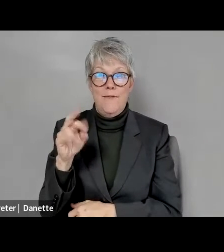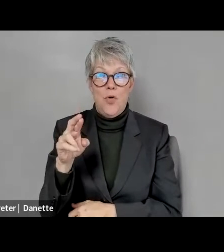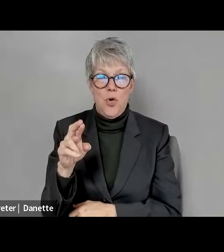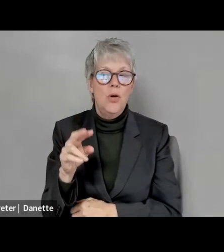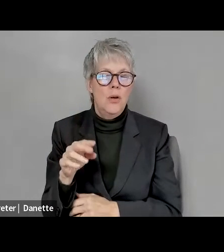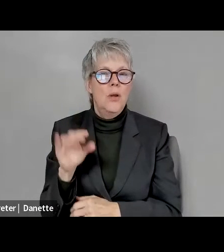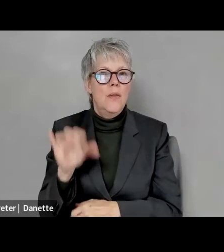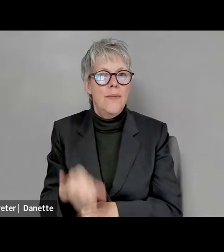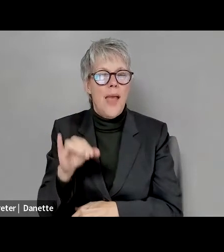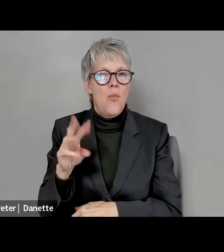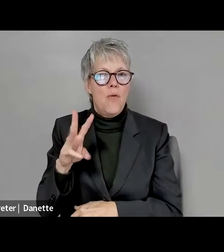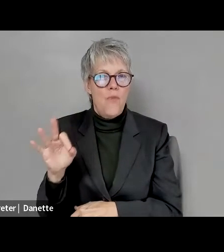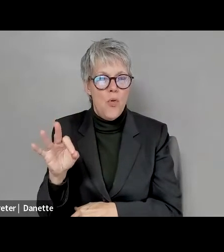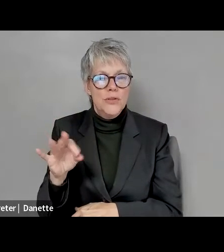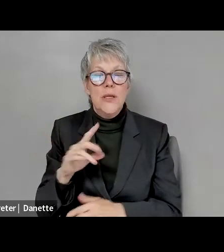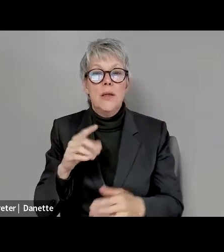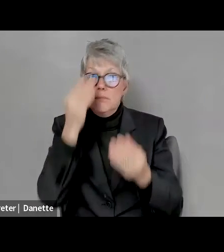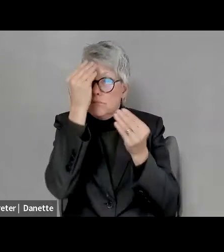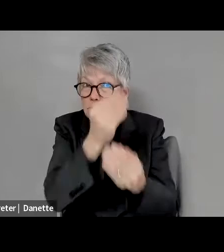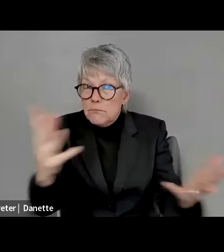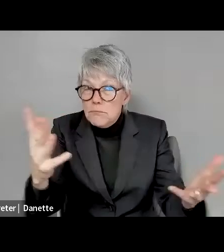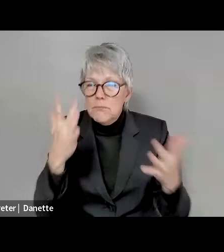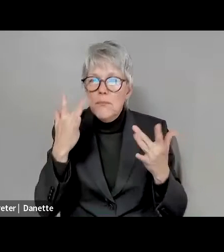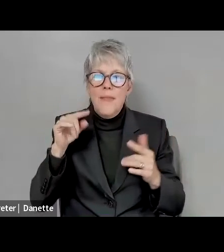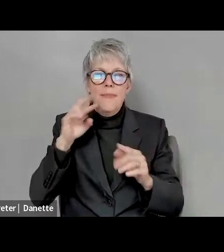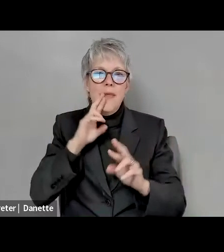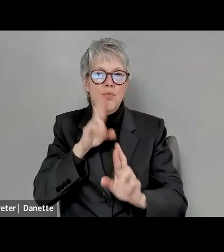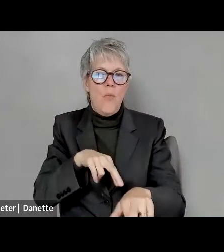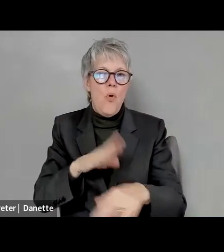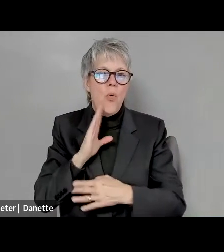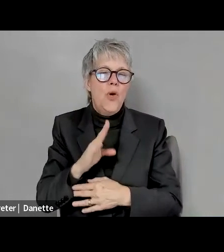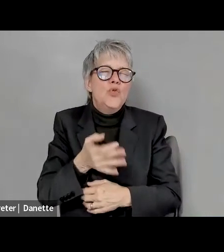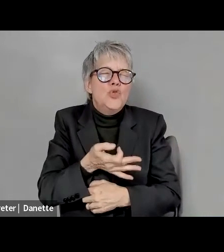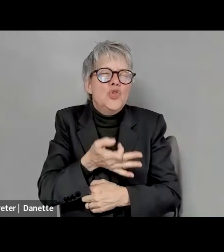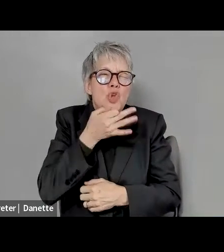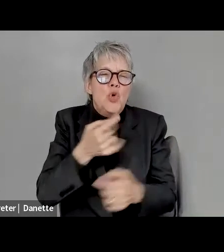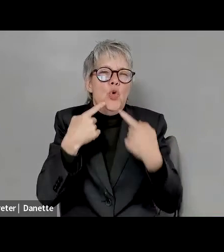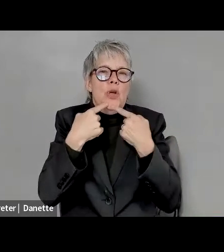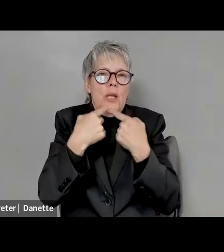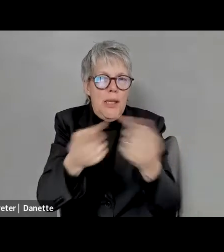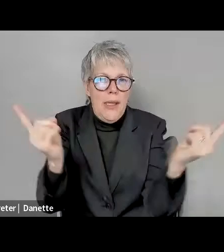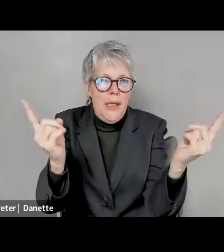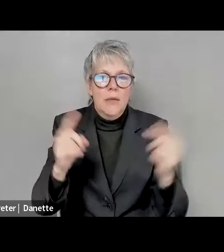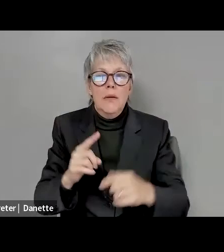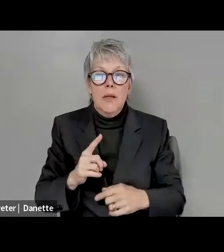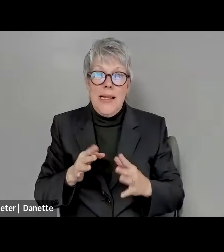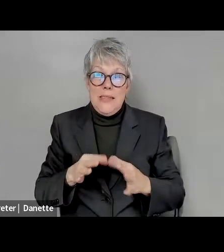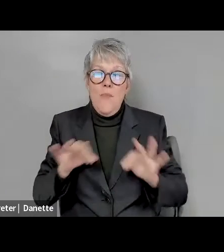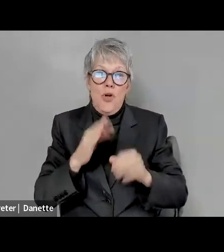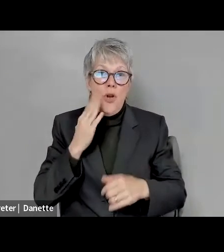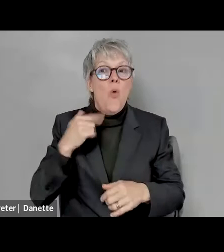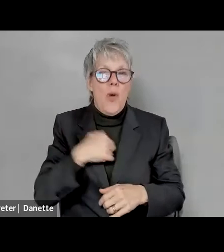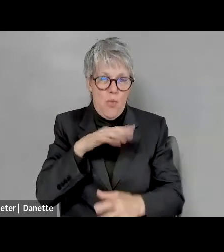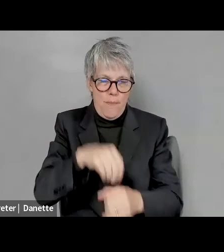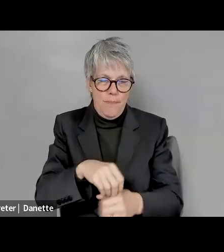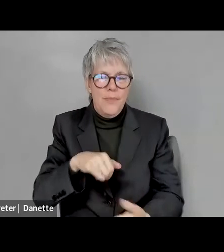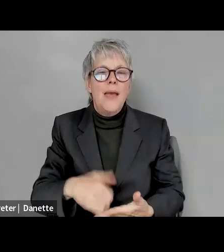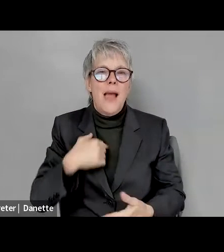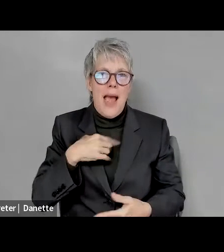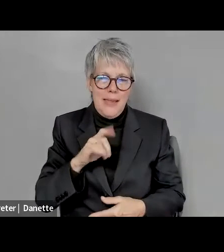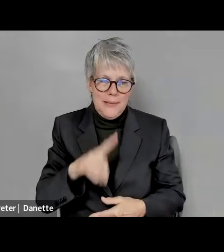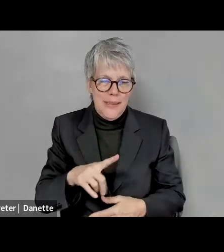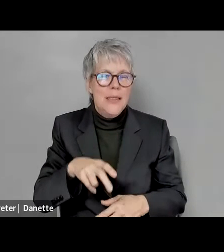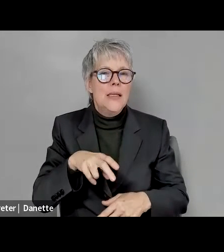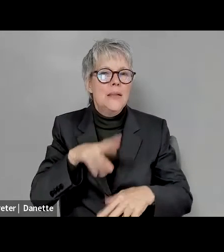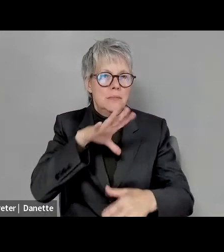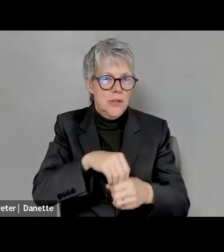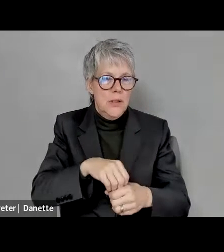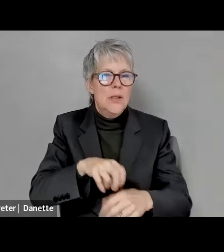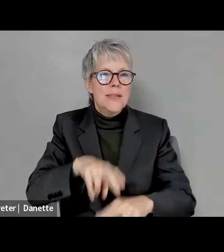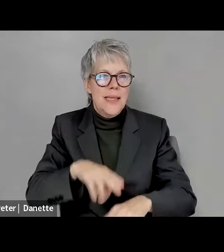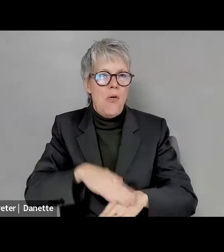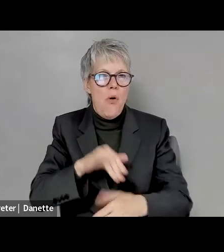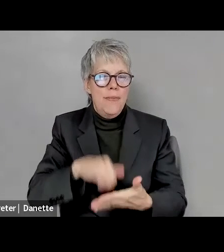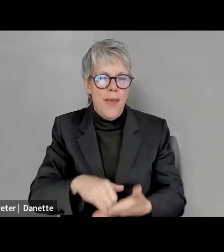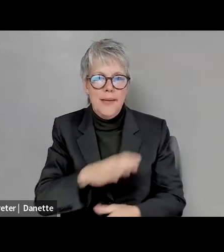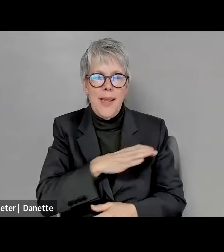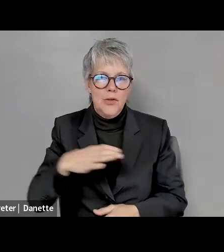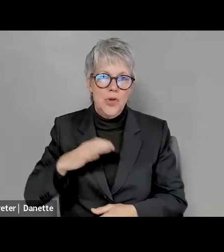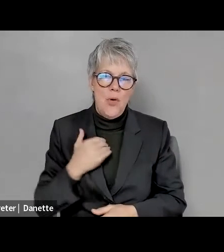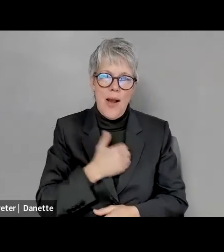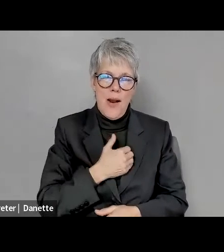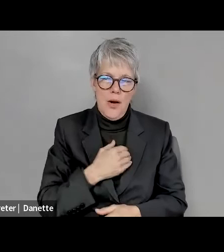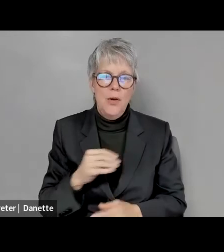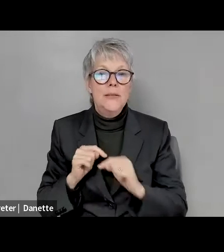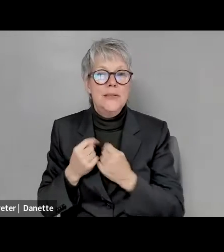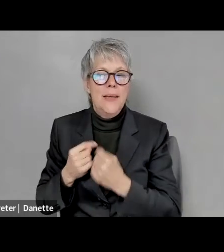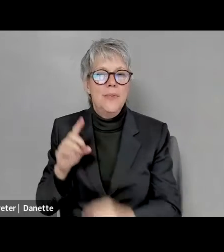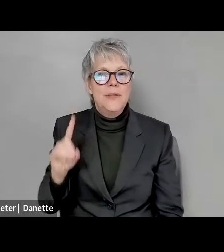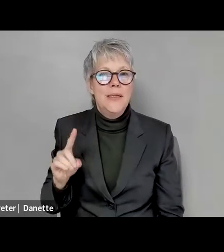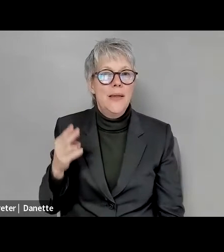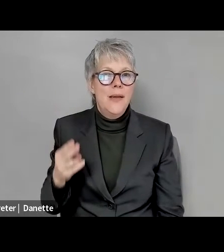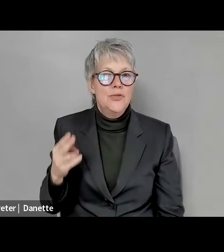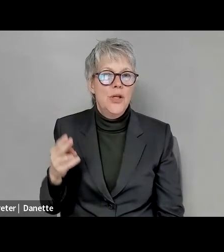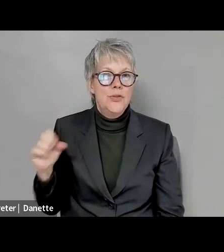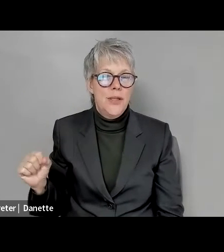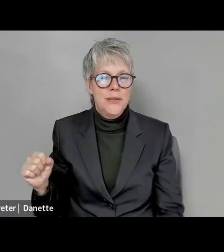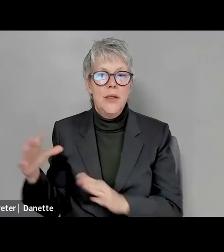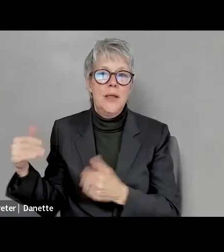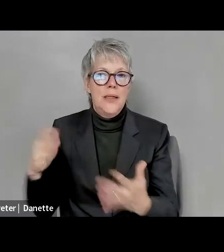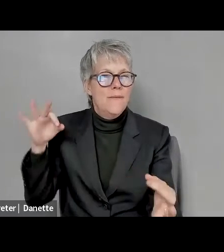Kelly Crosbie: i'm letting you know about this, because this report will be released shortly. It's incredibly important that you know that we were part of that. I've got to sit on that council. Our team and Dhs, of course, got to give feedback on the recommendations, and that report,